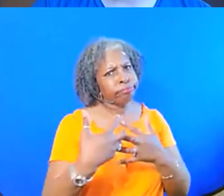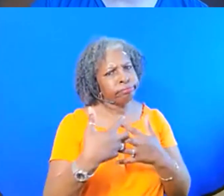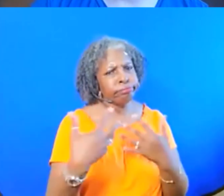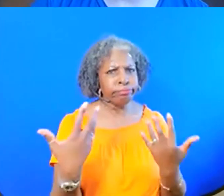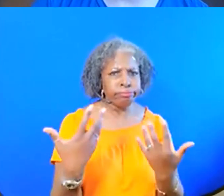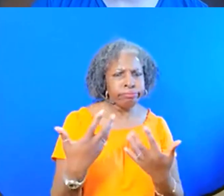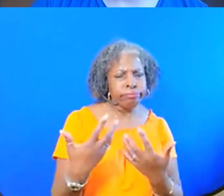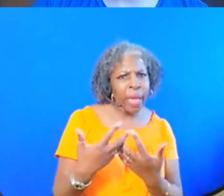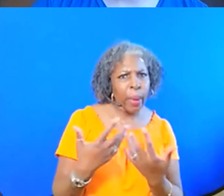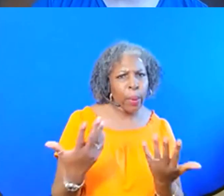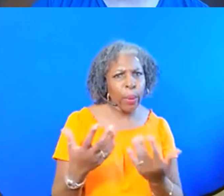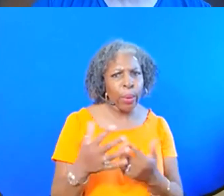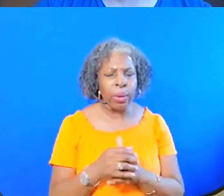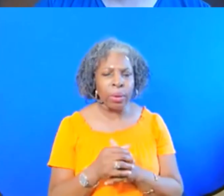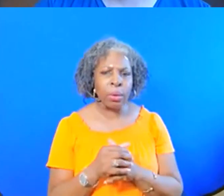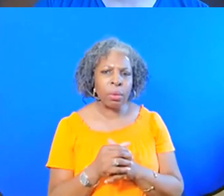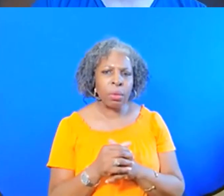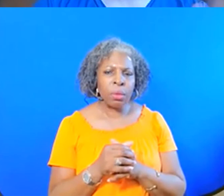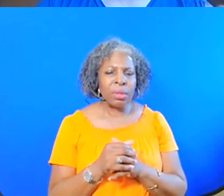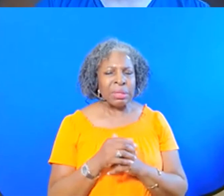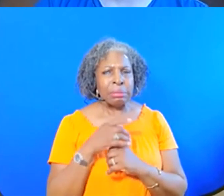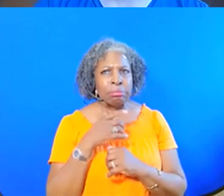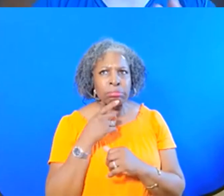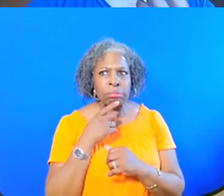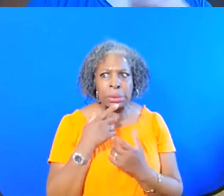Amy’s smiling, because